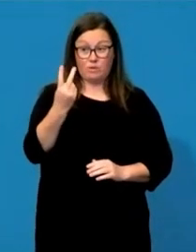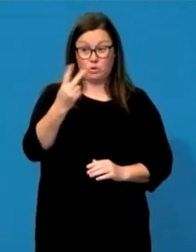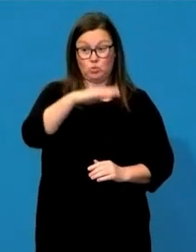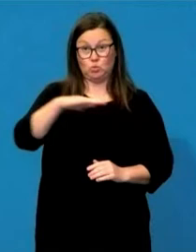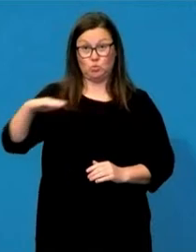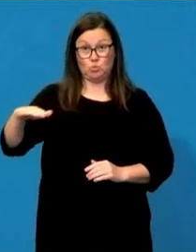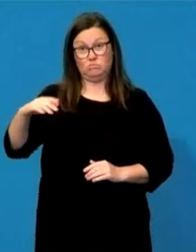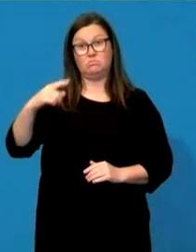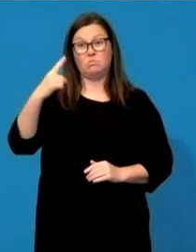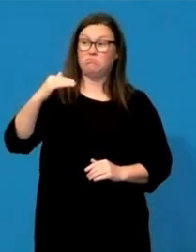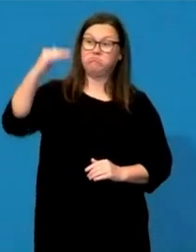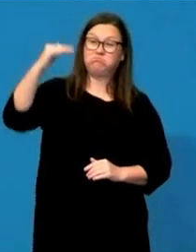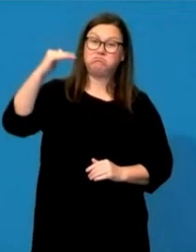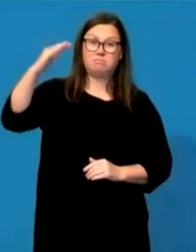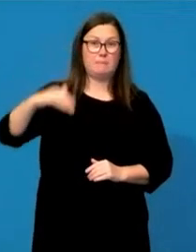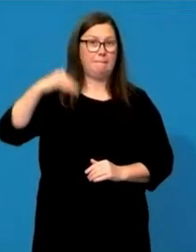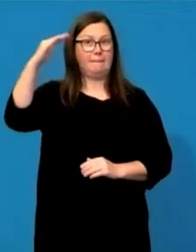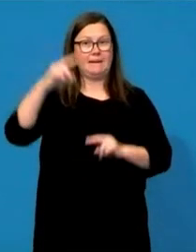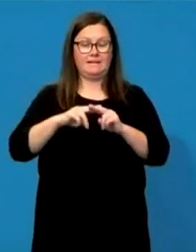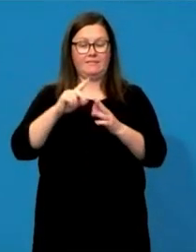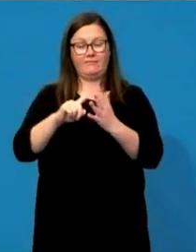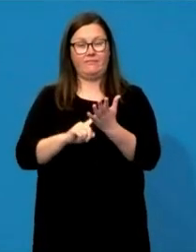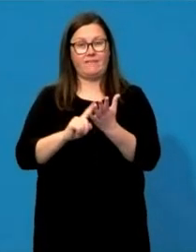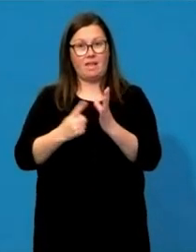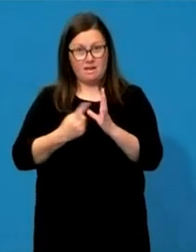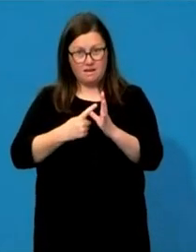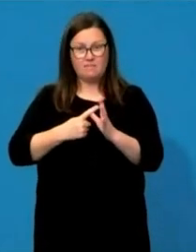her younger son. That's pseudonym direct, CTH-DNP-00136.